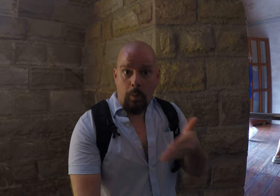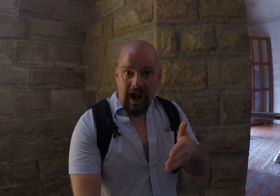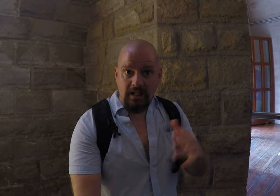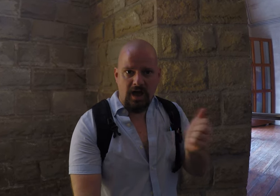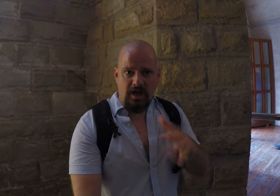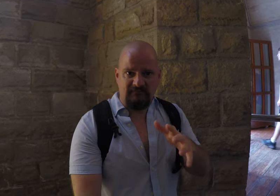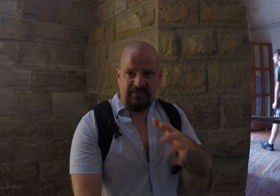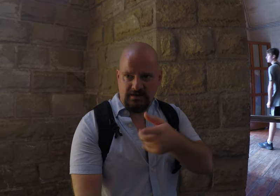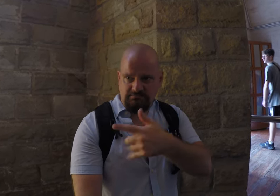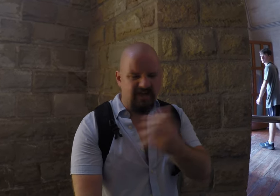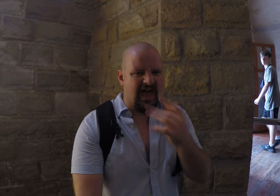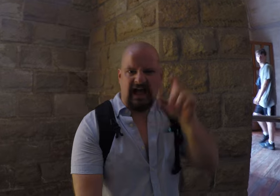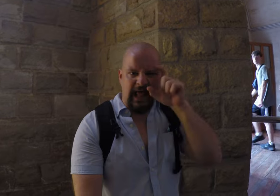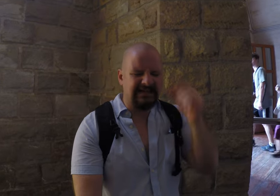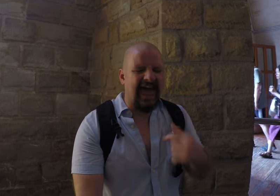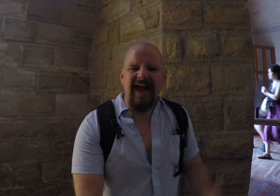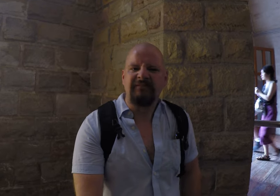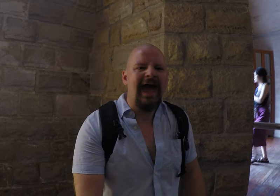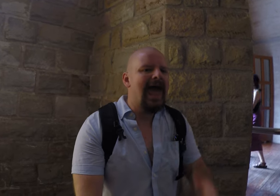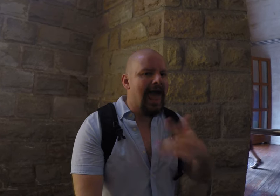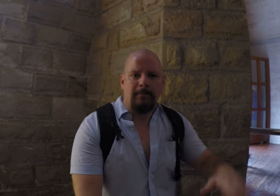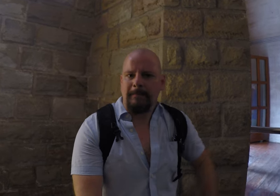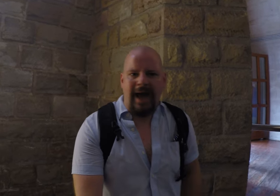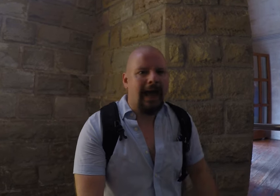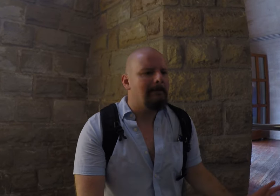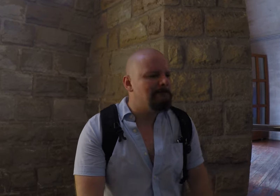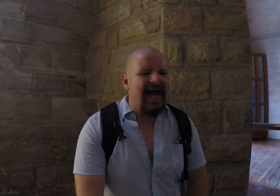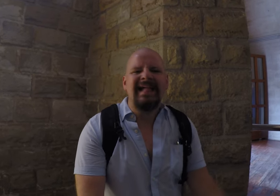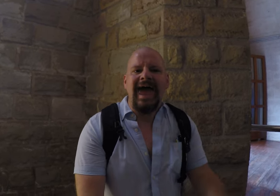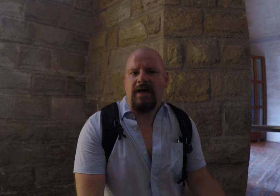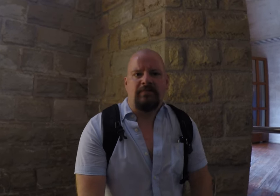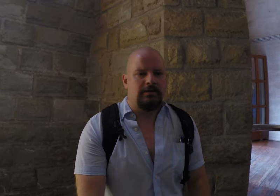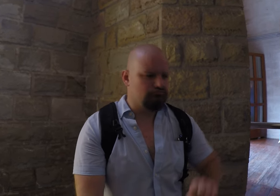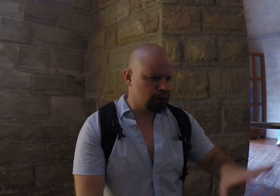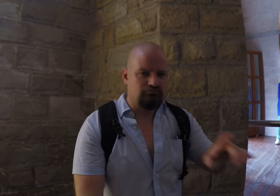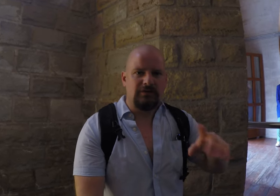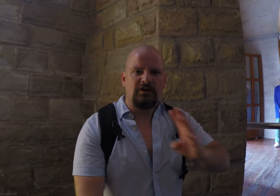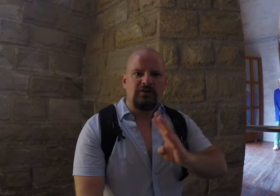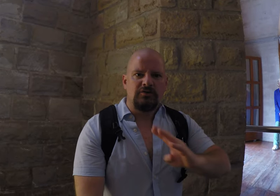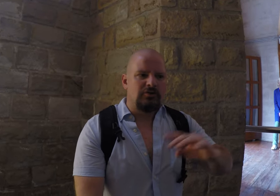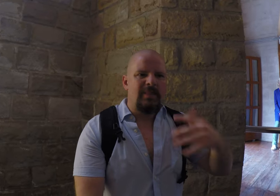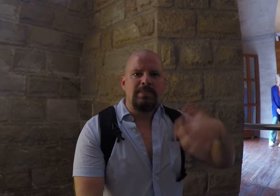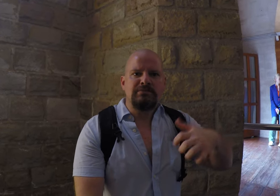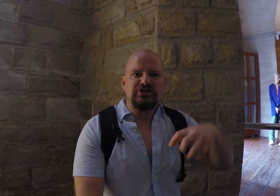and everything. Even sunglasses too. They will require all of us to empty our pockets and put our things through